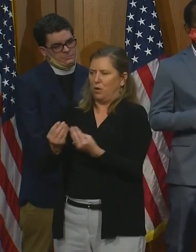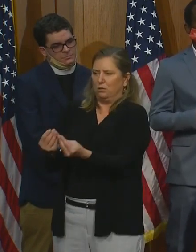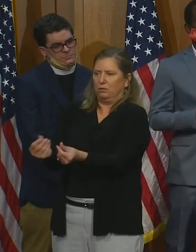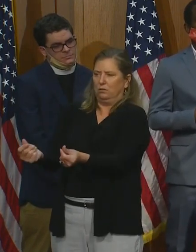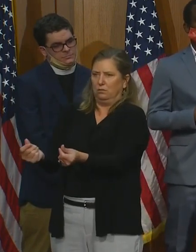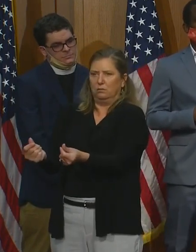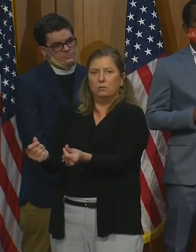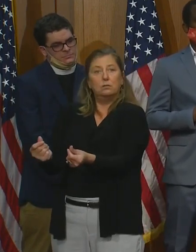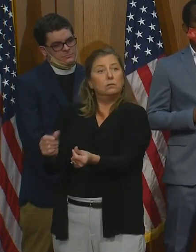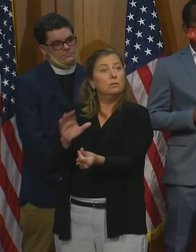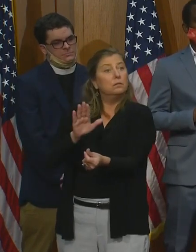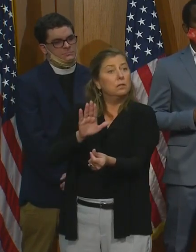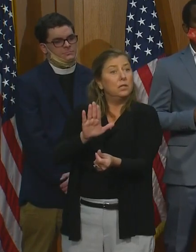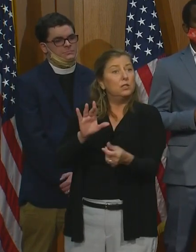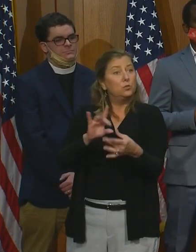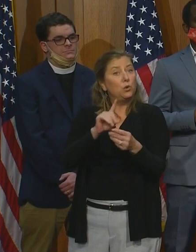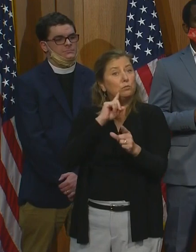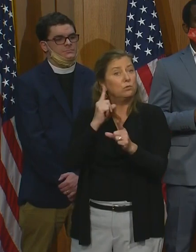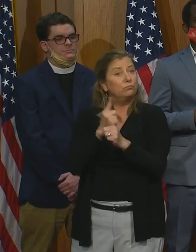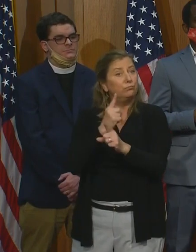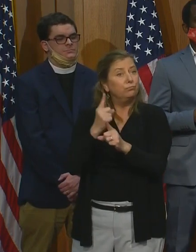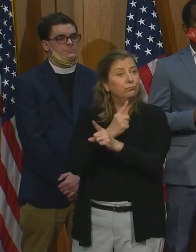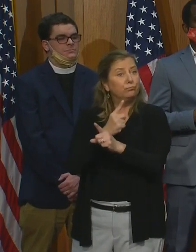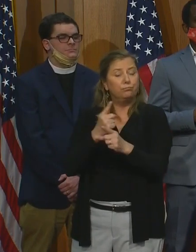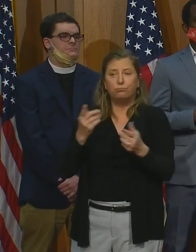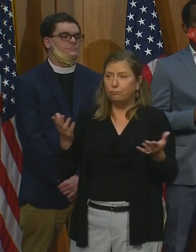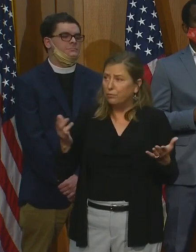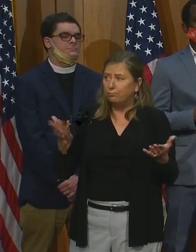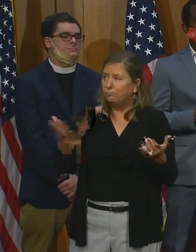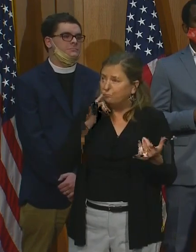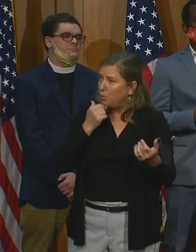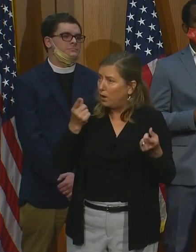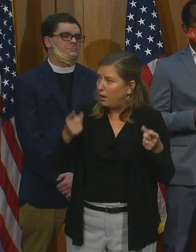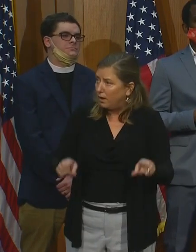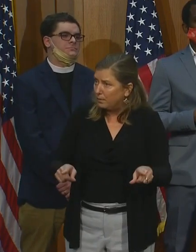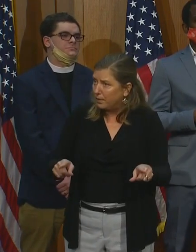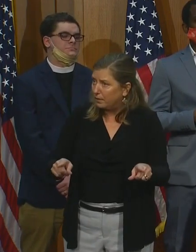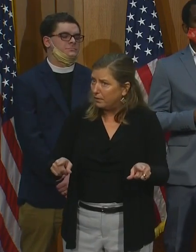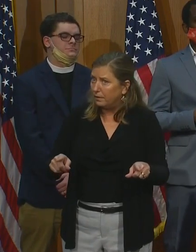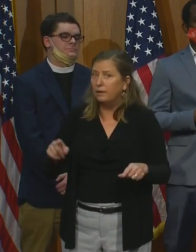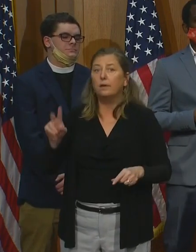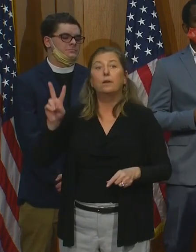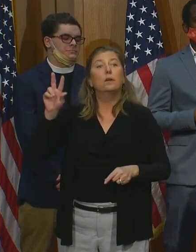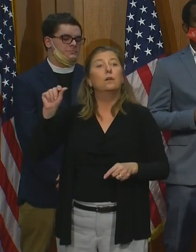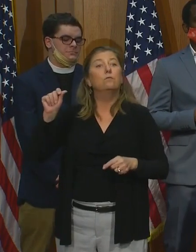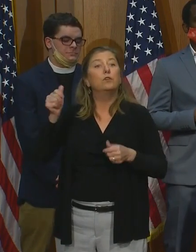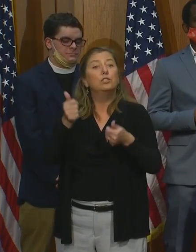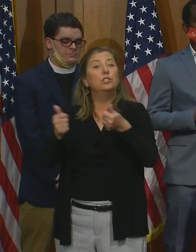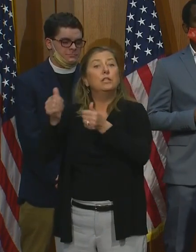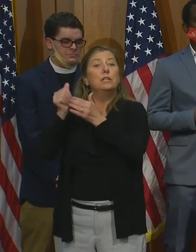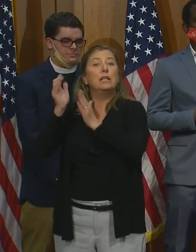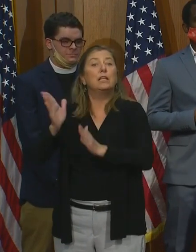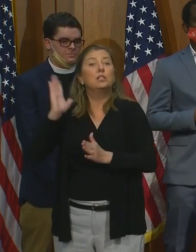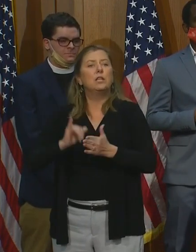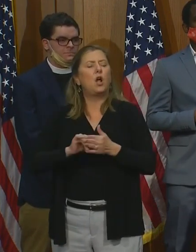ENGENDERED THOSE ARE WISE WORDS